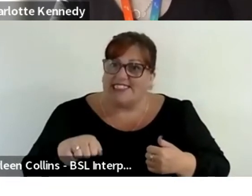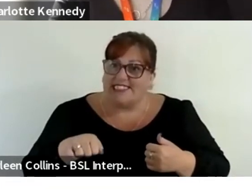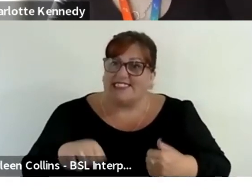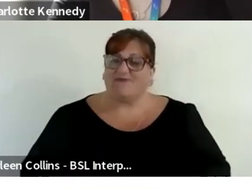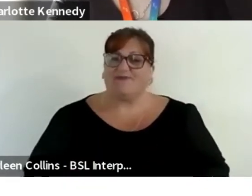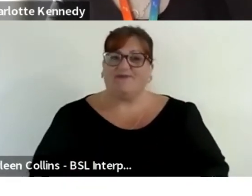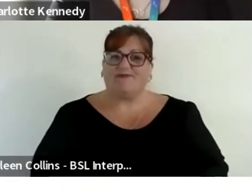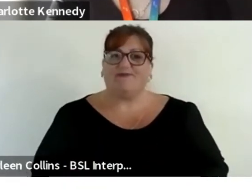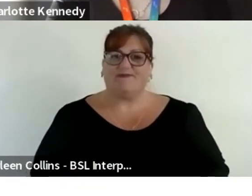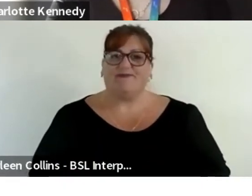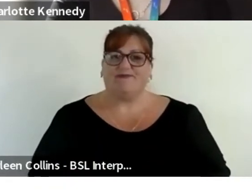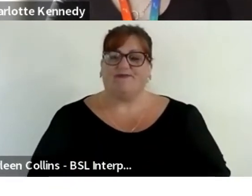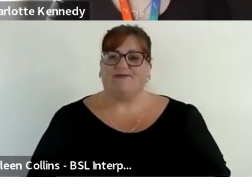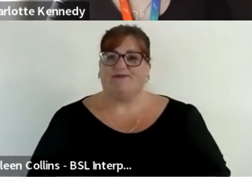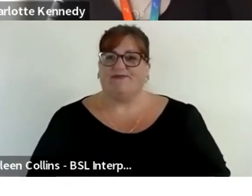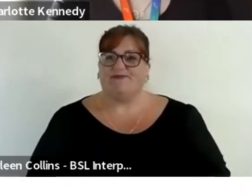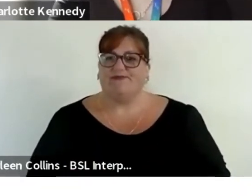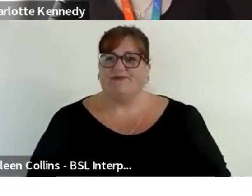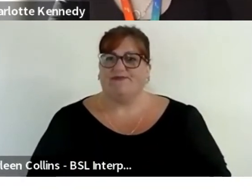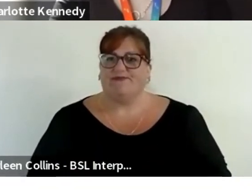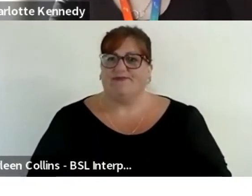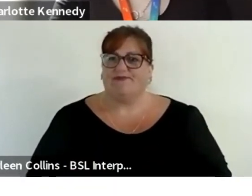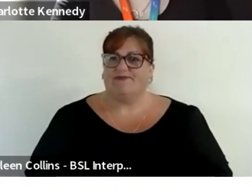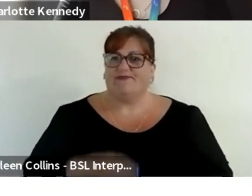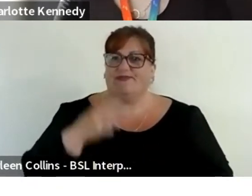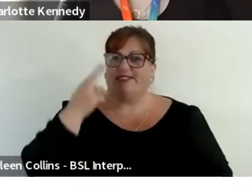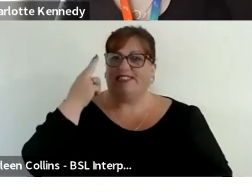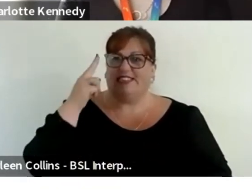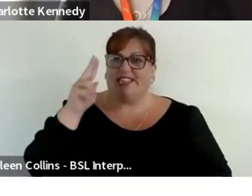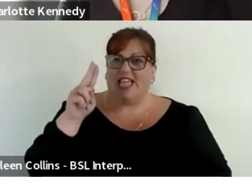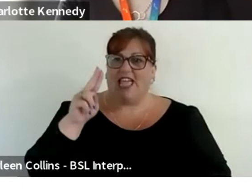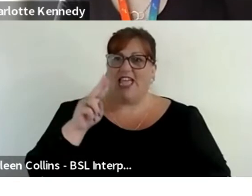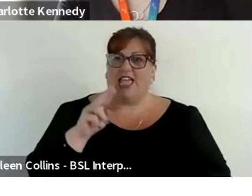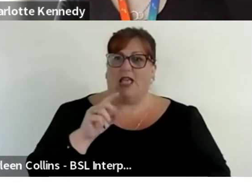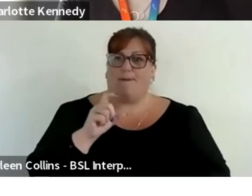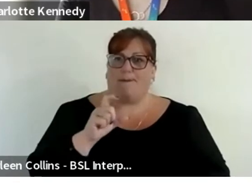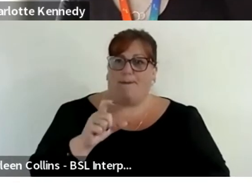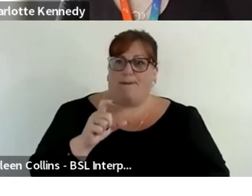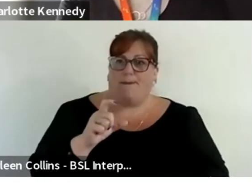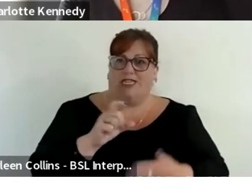My name is Char I'm is a senior